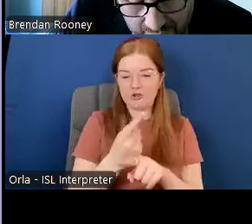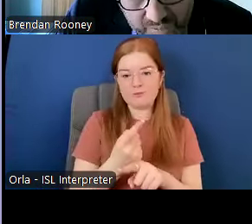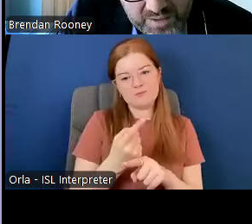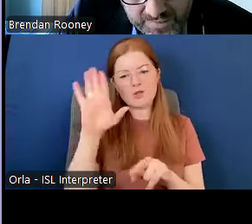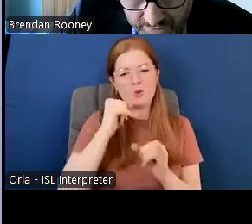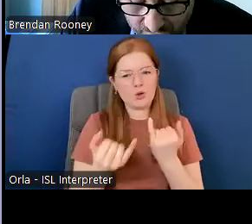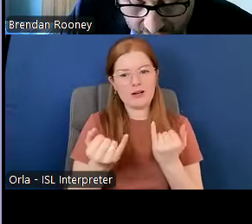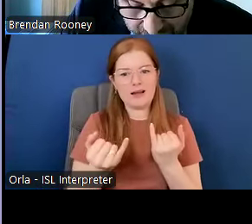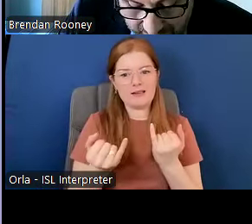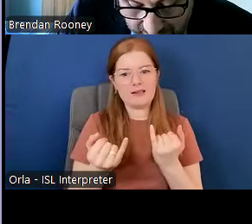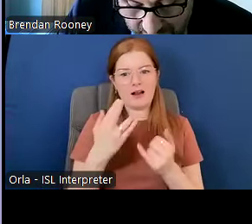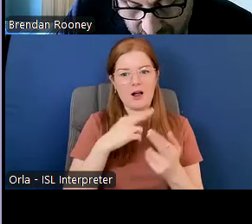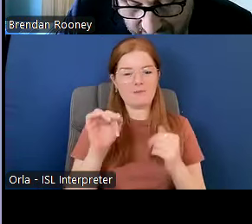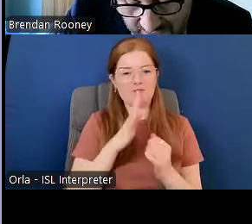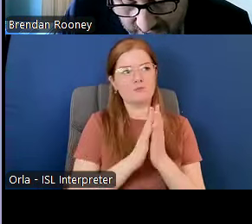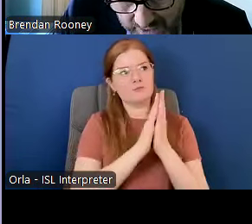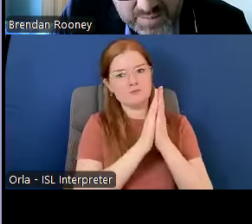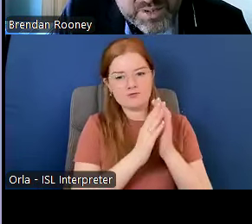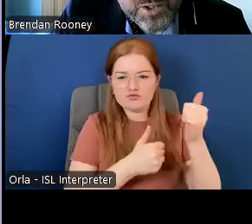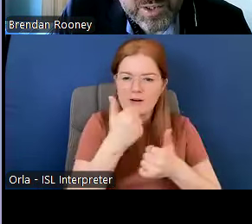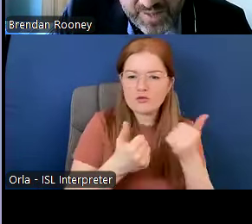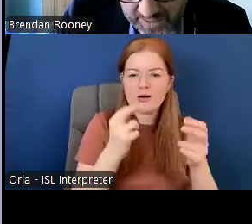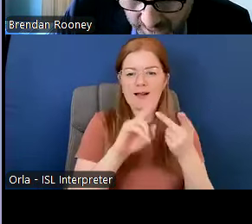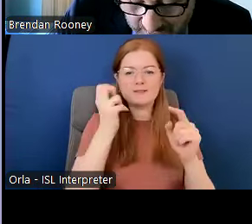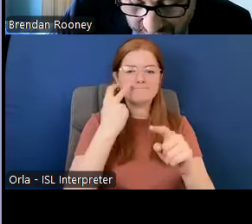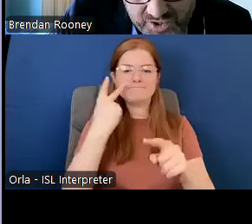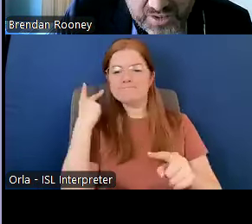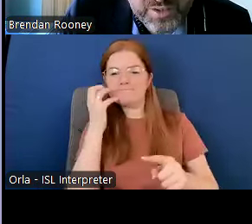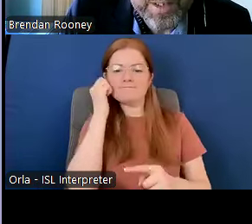be the product of reverie and nostalgia, as much as direct observation, though it